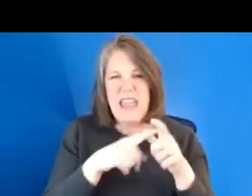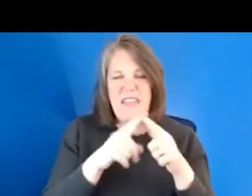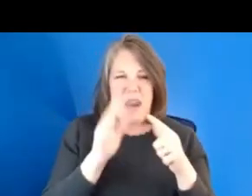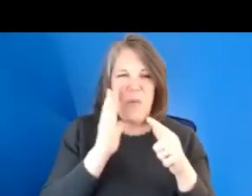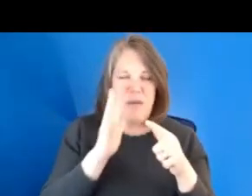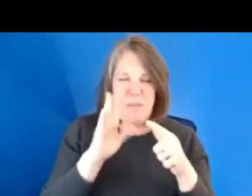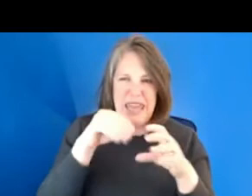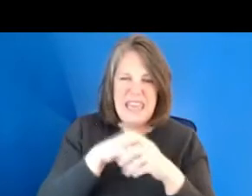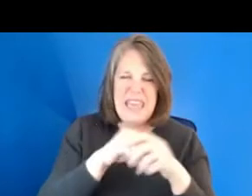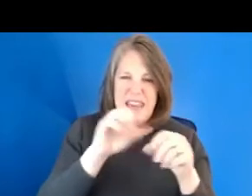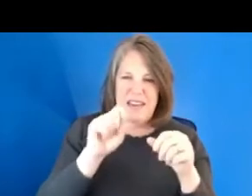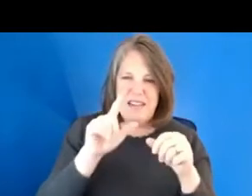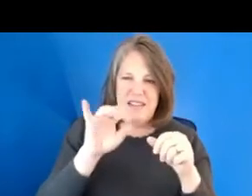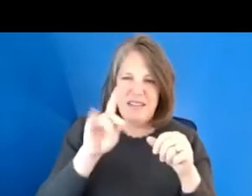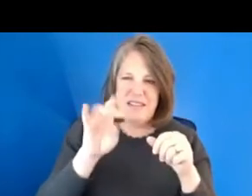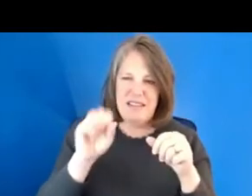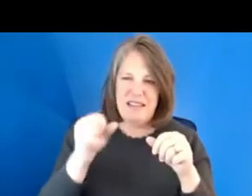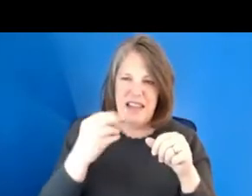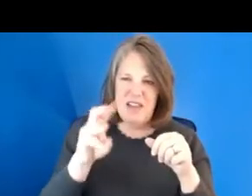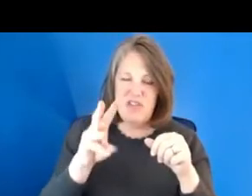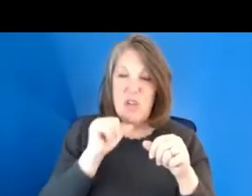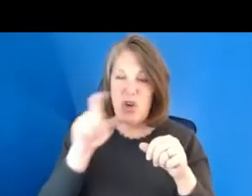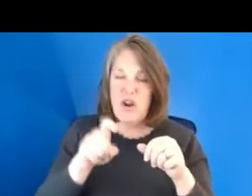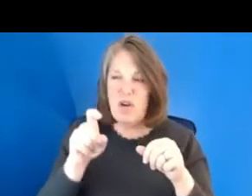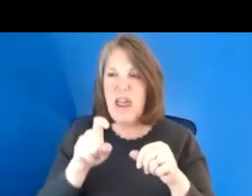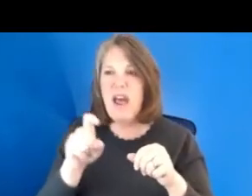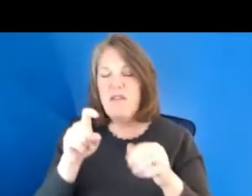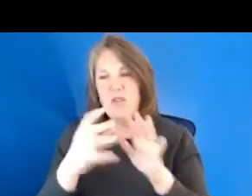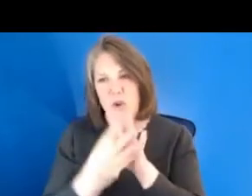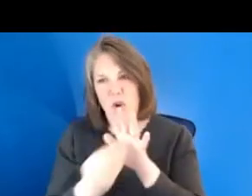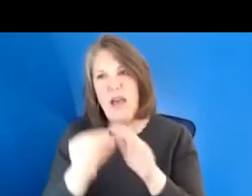it's not like you have to recopy page by page. 17:14:54 >> RICK PEDOLSKY: Right. It's up